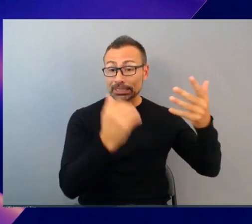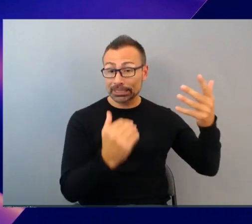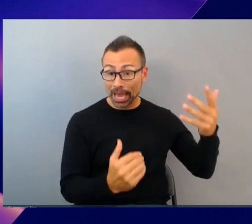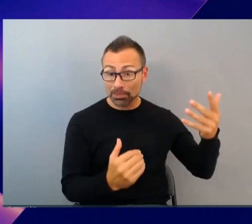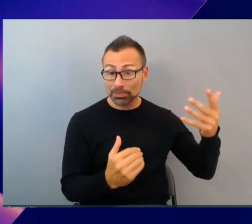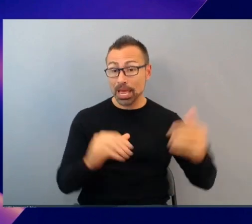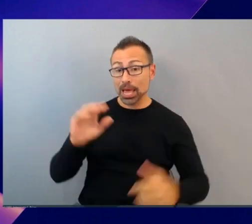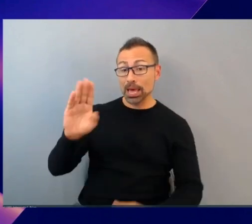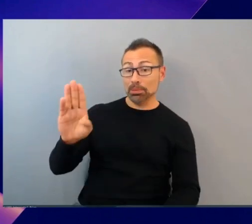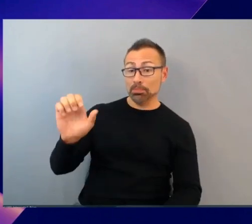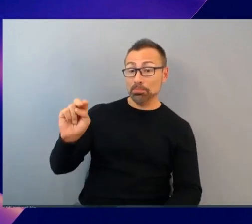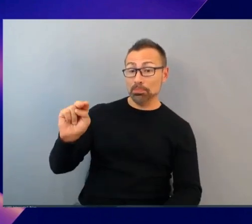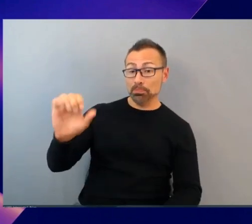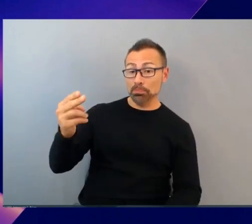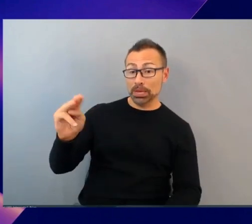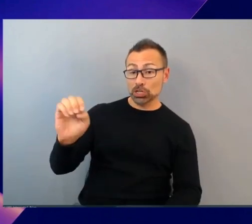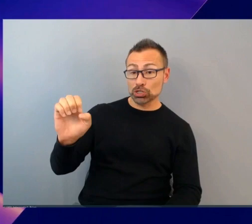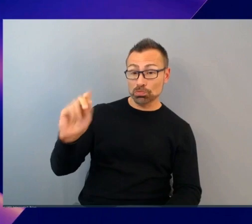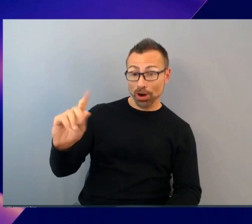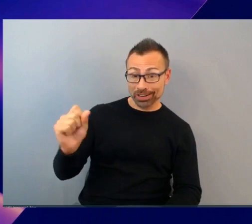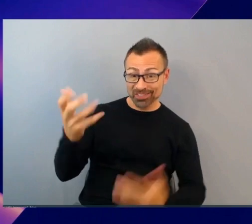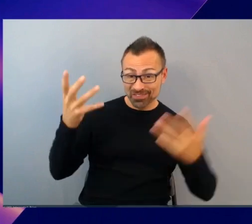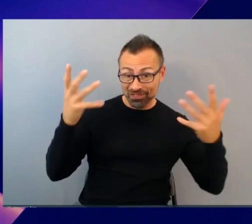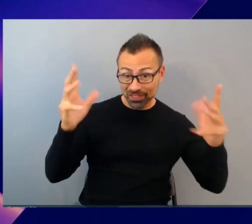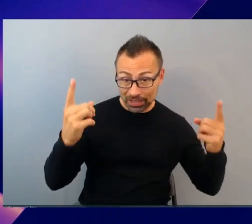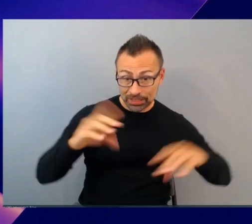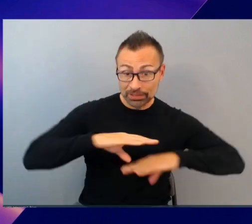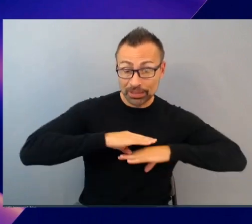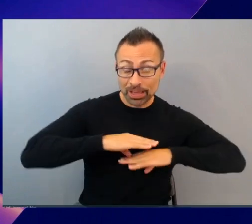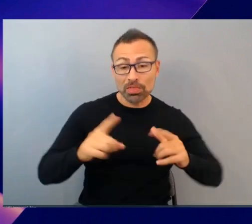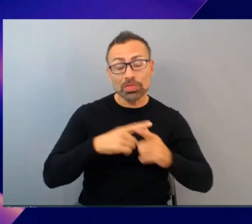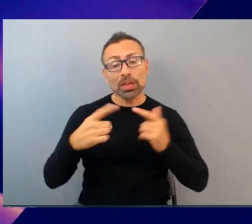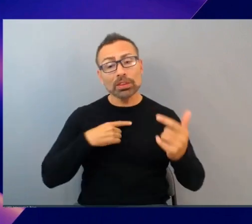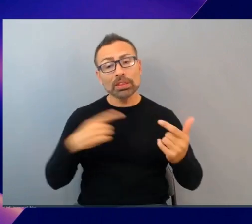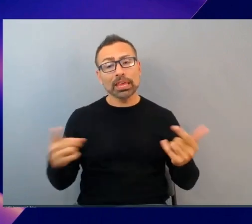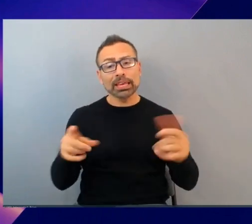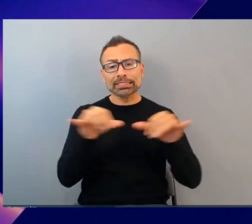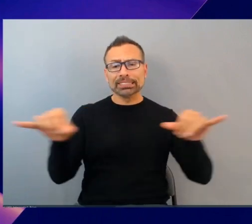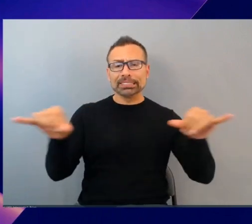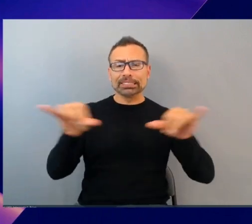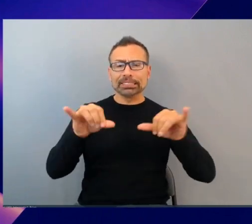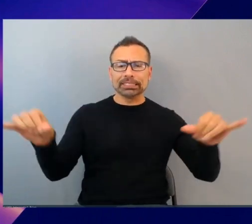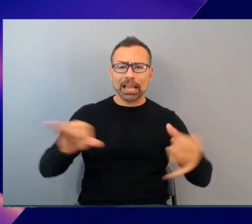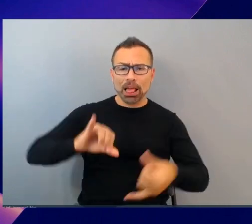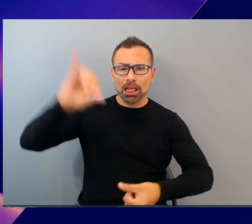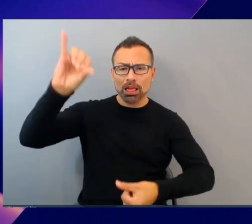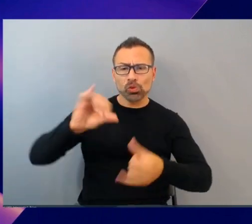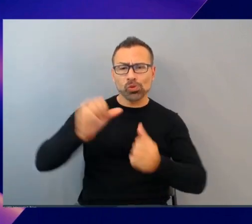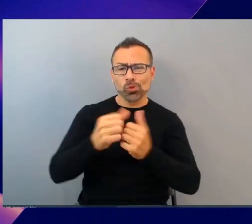to scale it with hundreds of internal teams that they have. Because what they have done is, they have created one internal formulation.